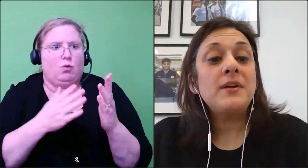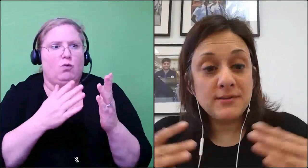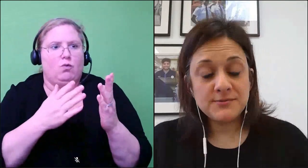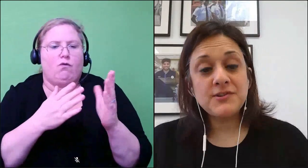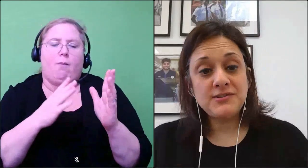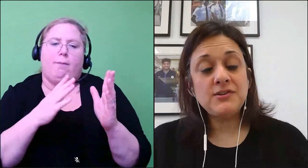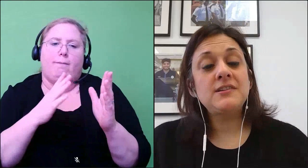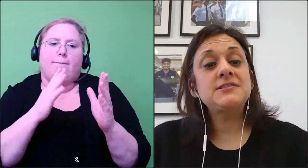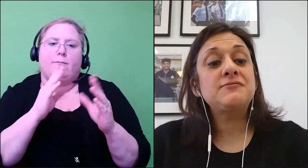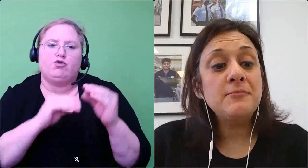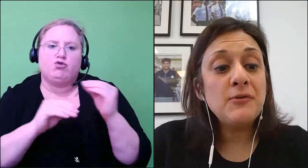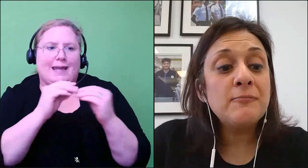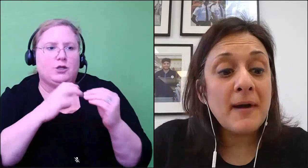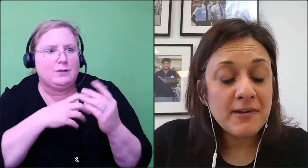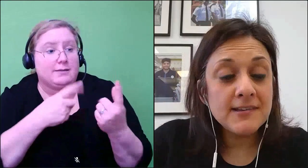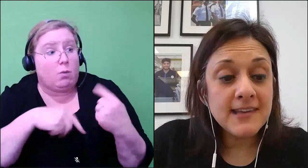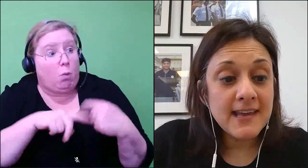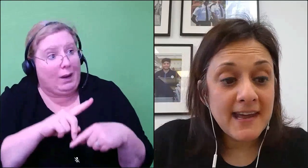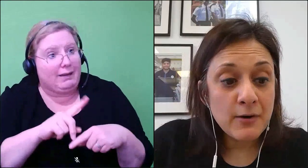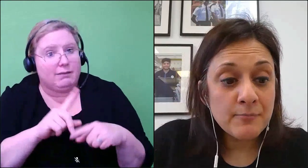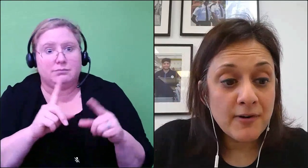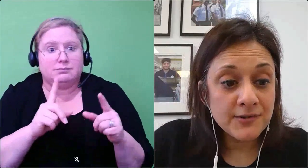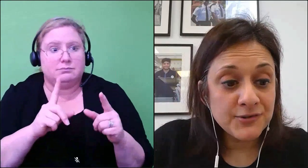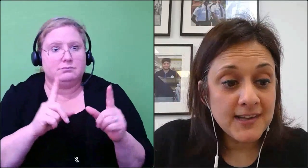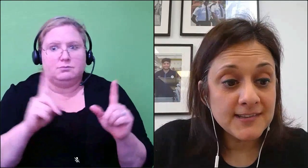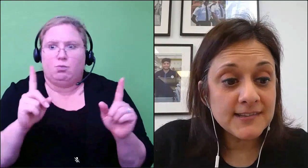we can do as trade unionists to remove barriers in our branches.